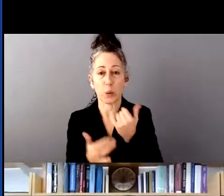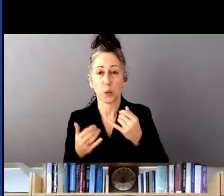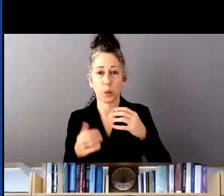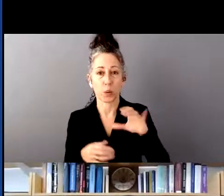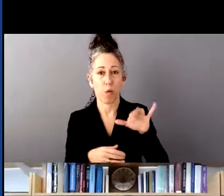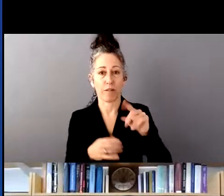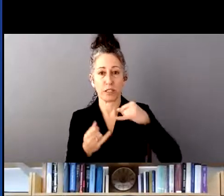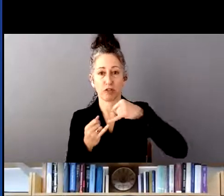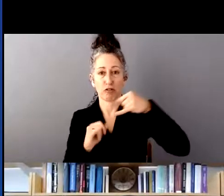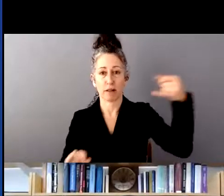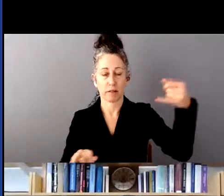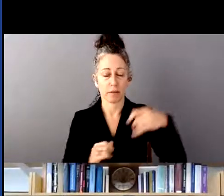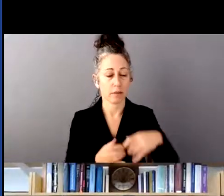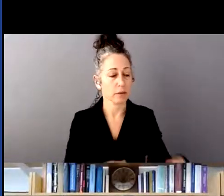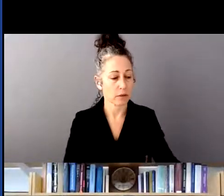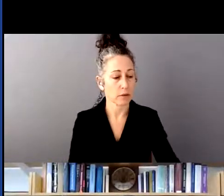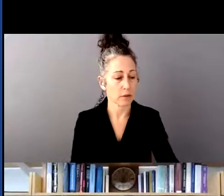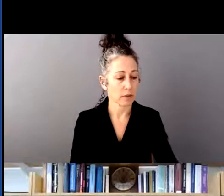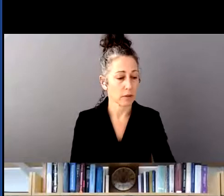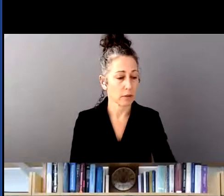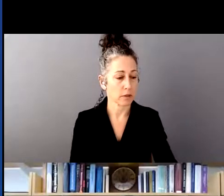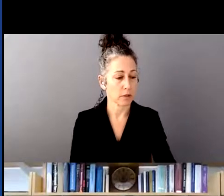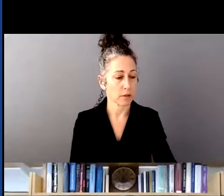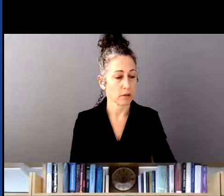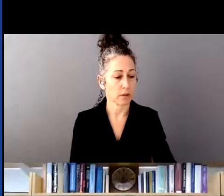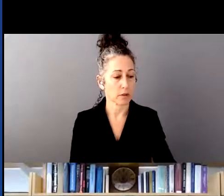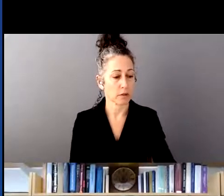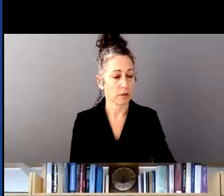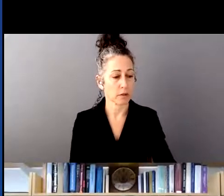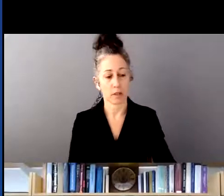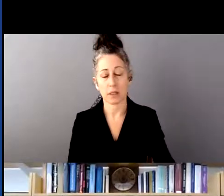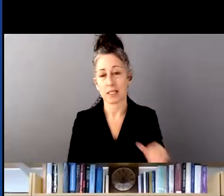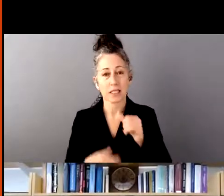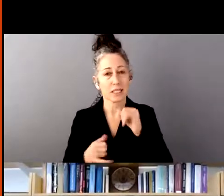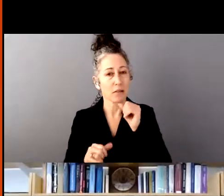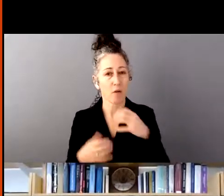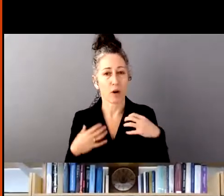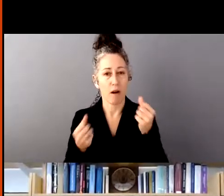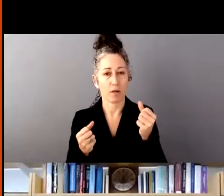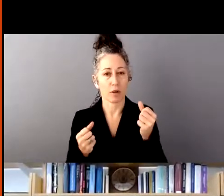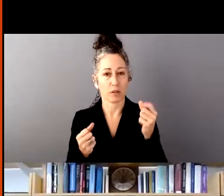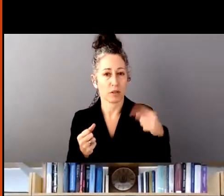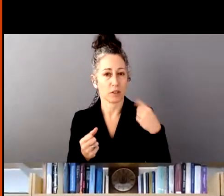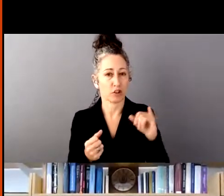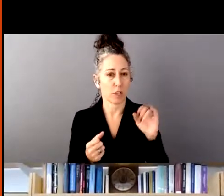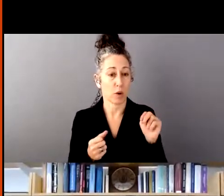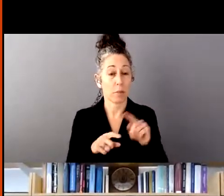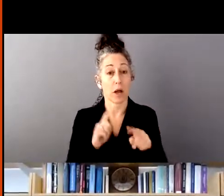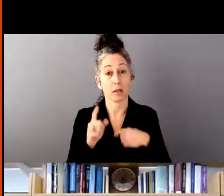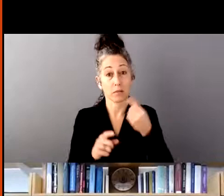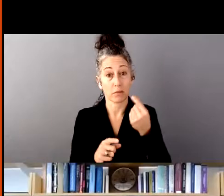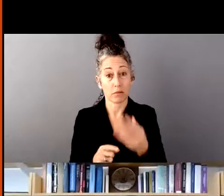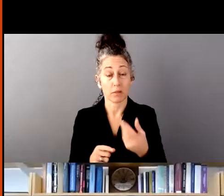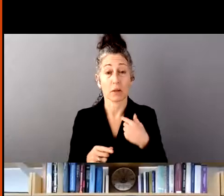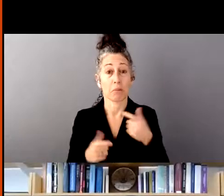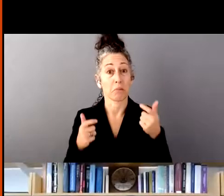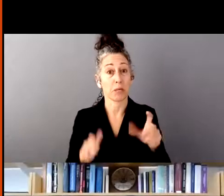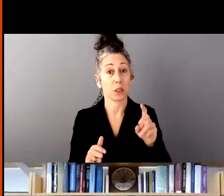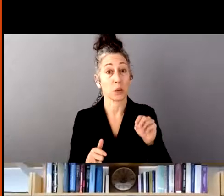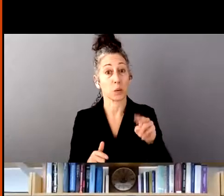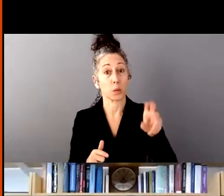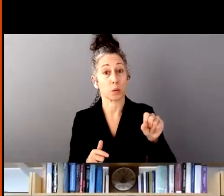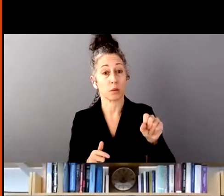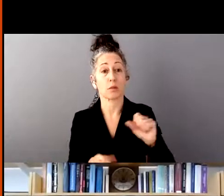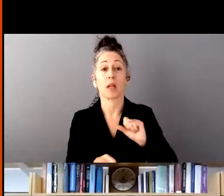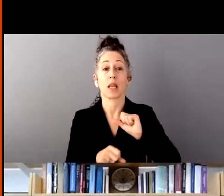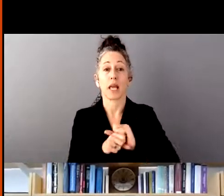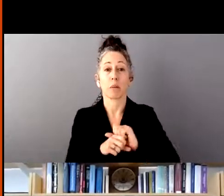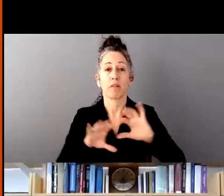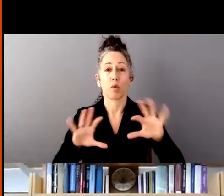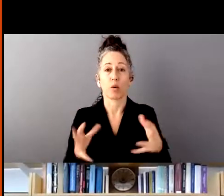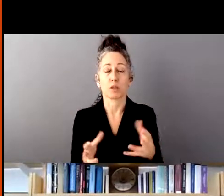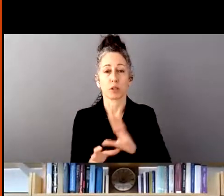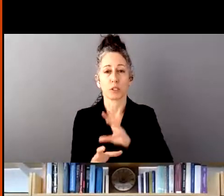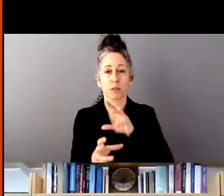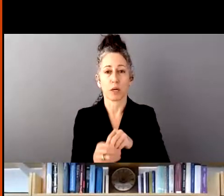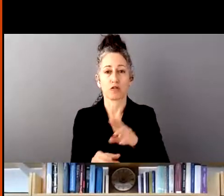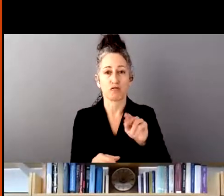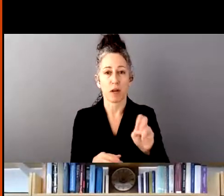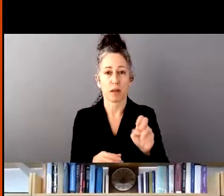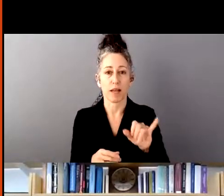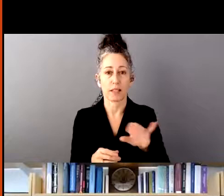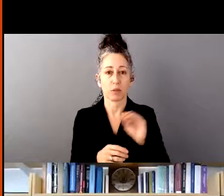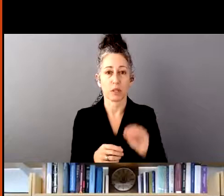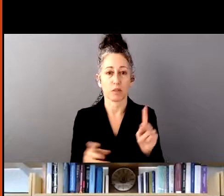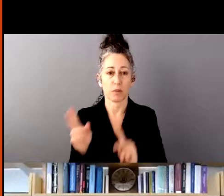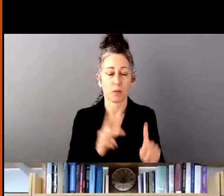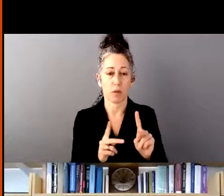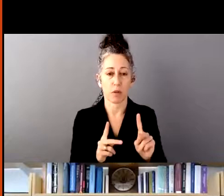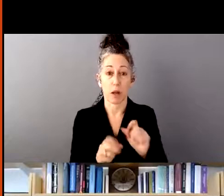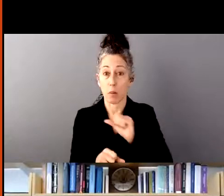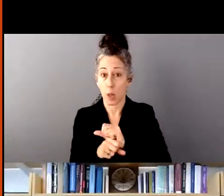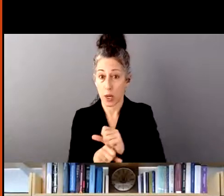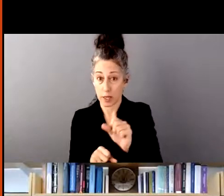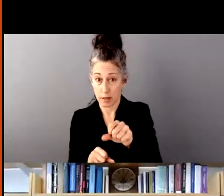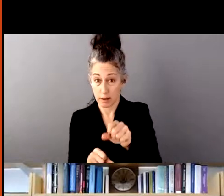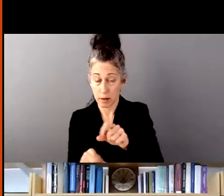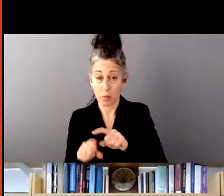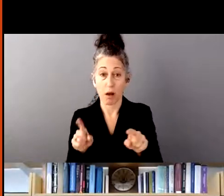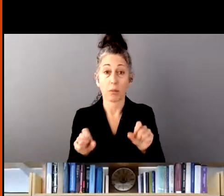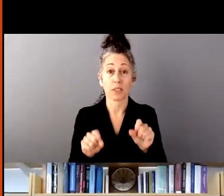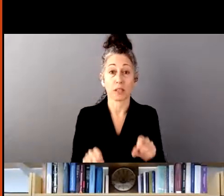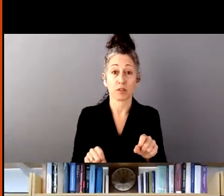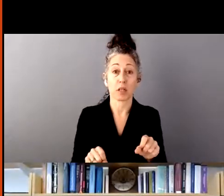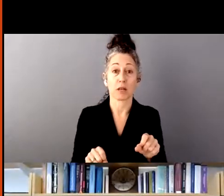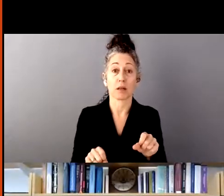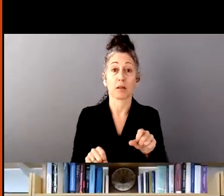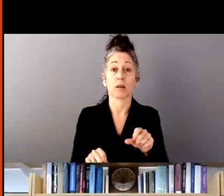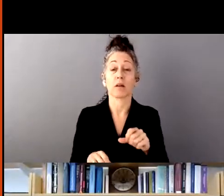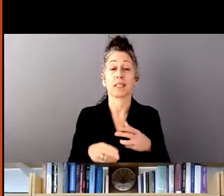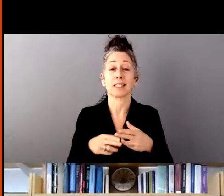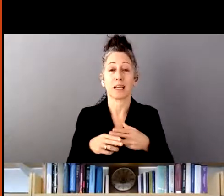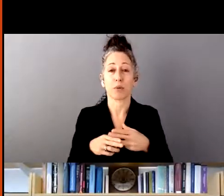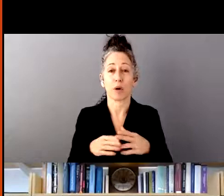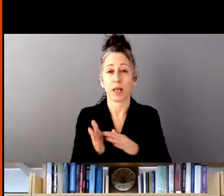We still haven't recovered back to the previous January. Let me just say there is a bit of a big news. If we look at the labor force and participation rate, this is the percentage of people that are not only employed, but also potentially on temporary layoff or furlough and